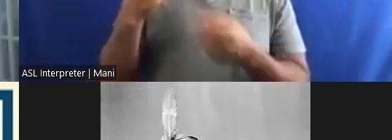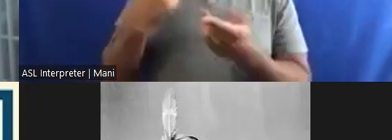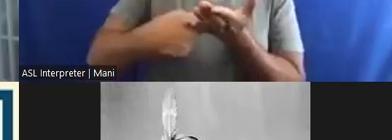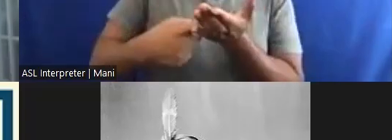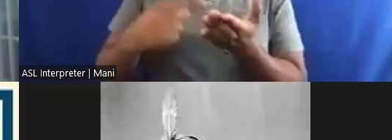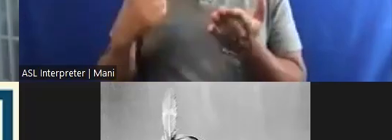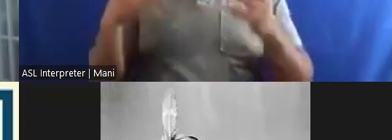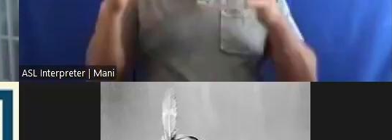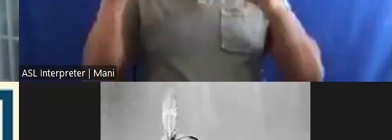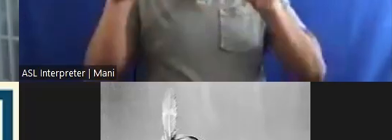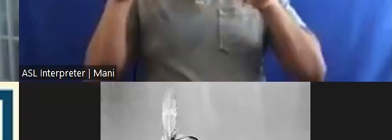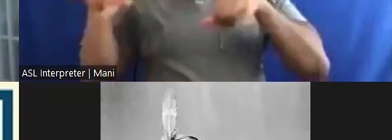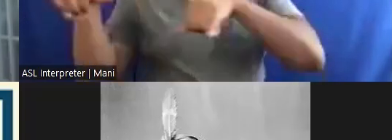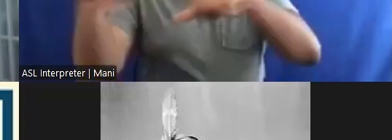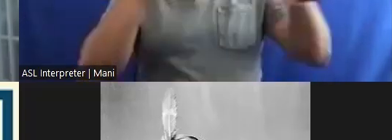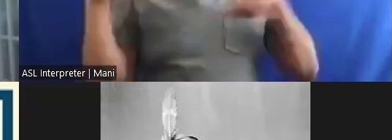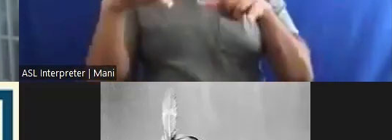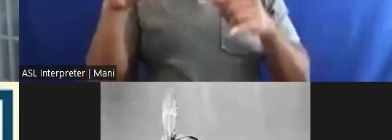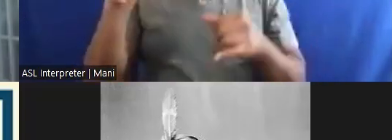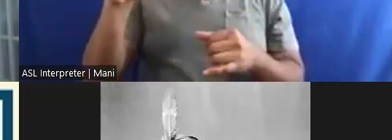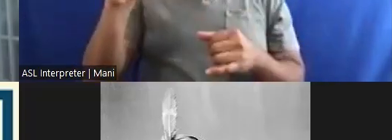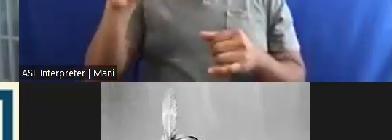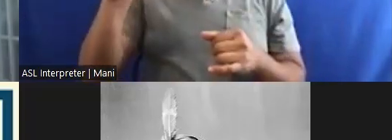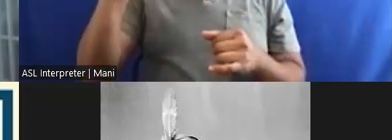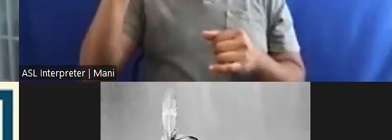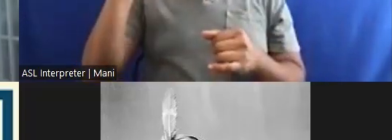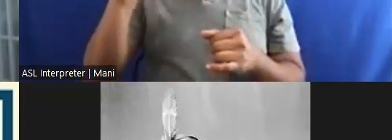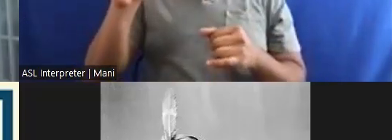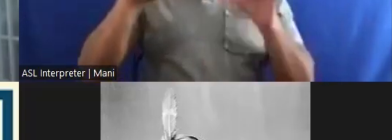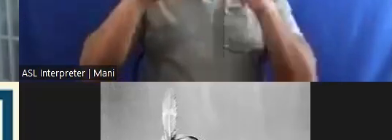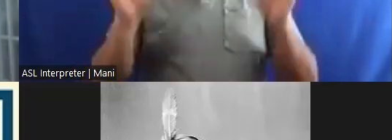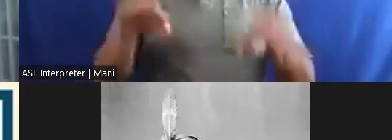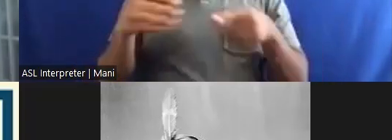and that is not something that I've worked directly on and I don't know exactly where